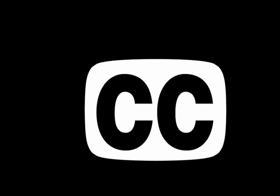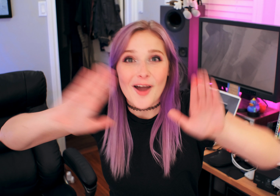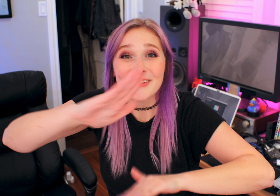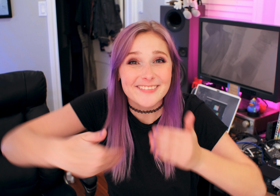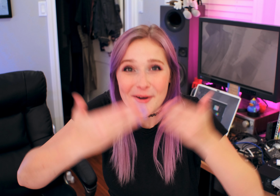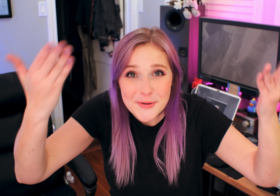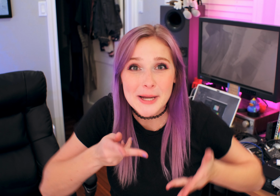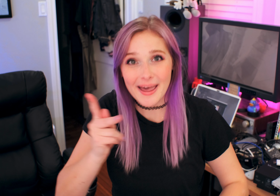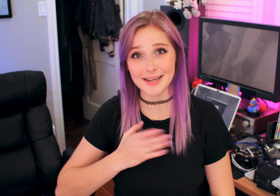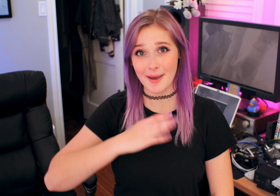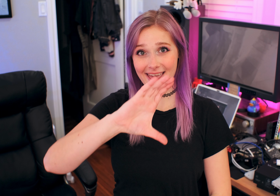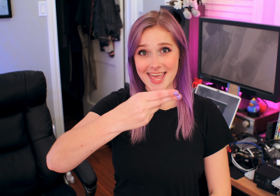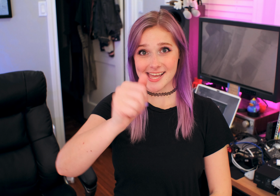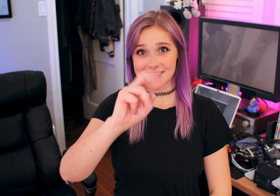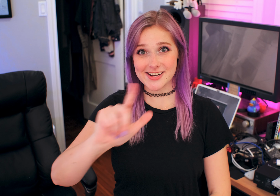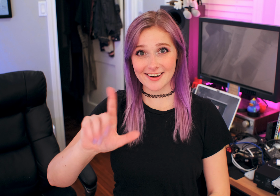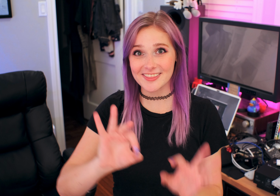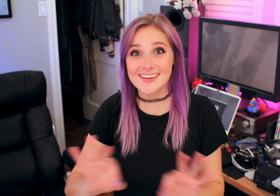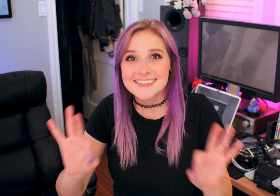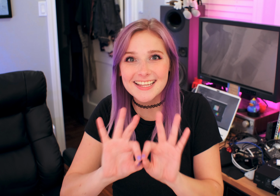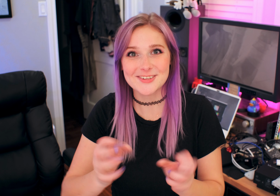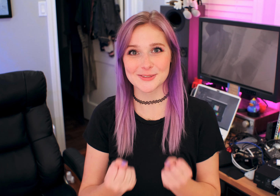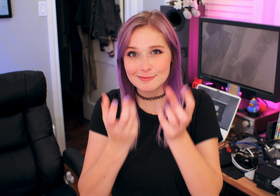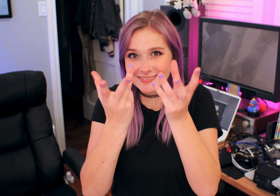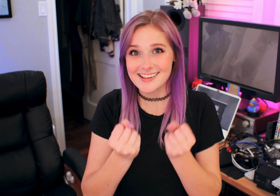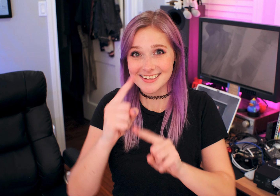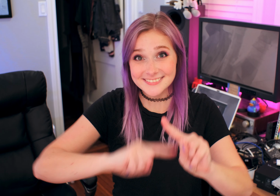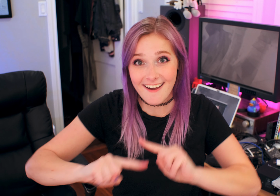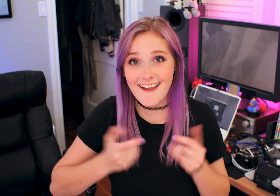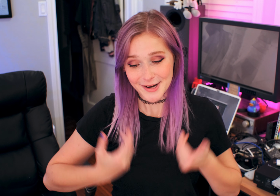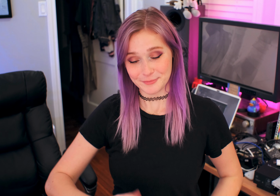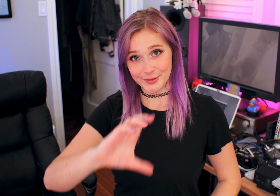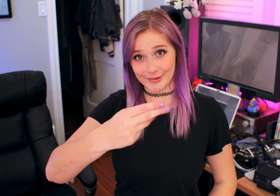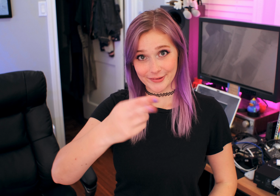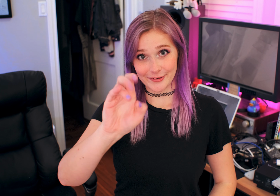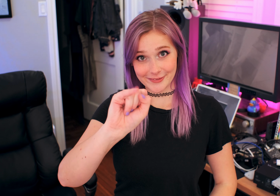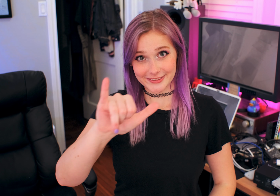Hello everyone! Welcome back to my channel, The Essential Sign, I'm Chrissy!